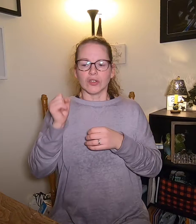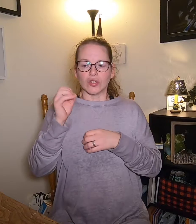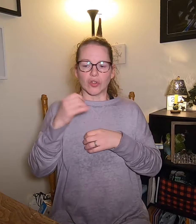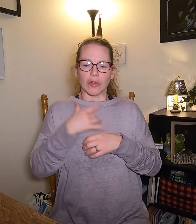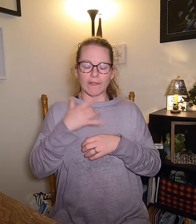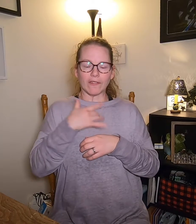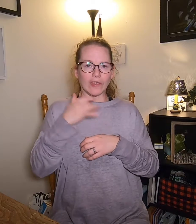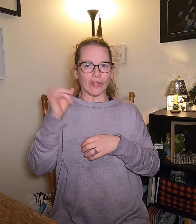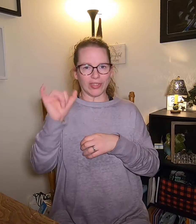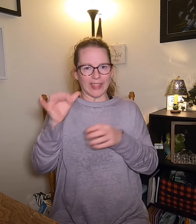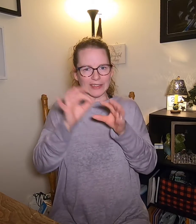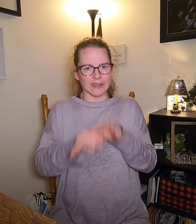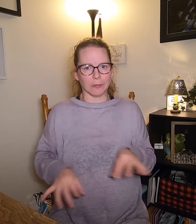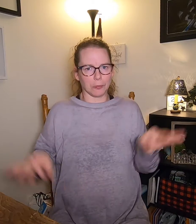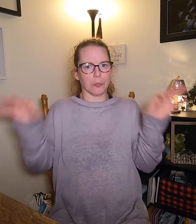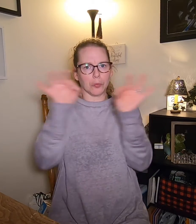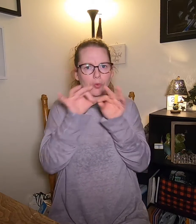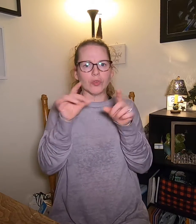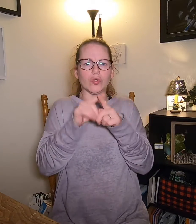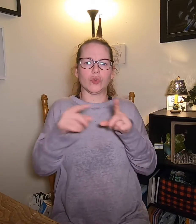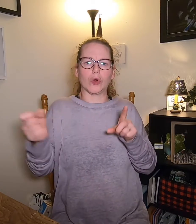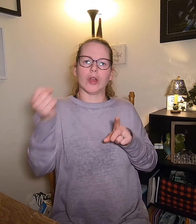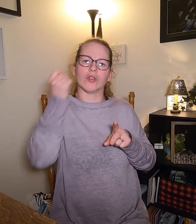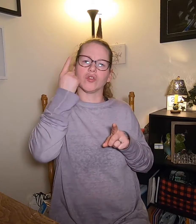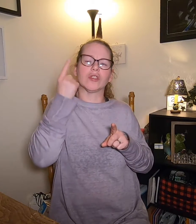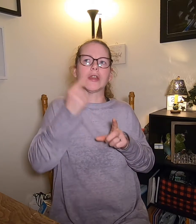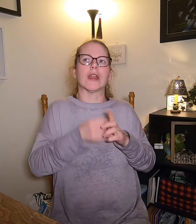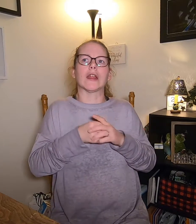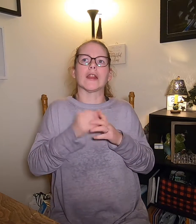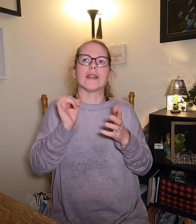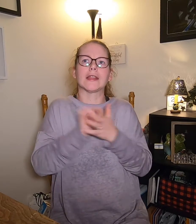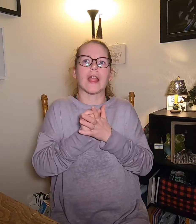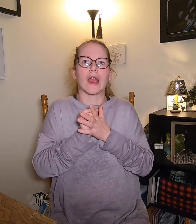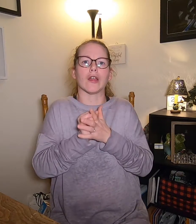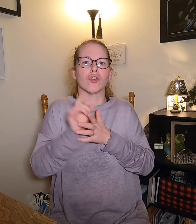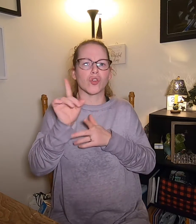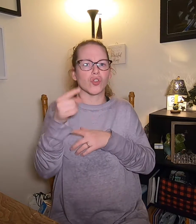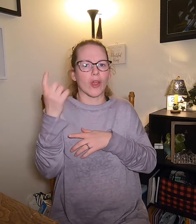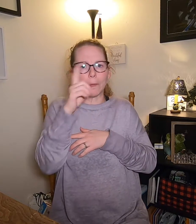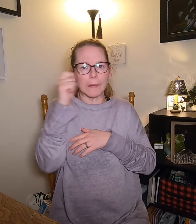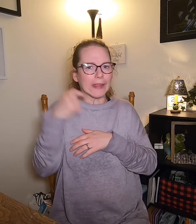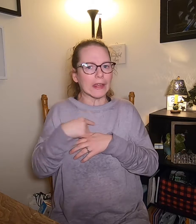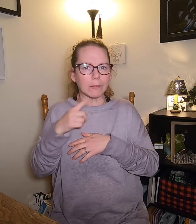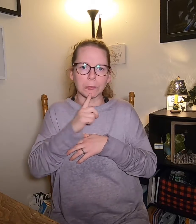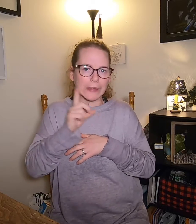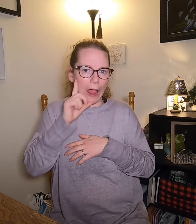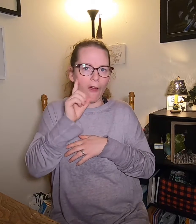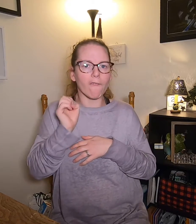So I feel that important to understand that just because I'm deaf